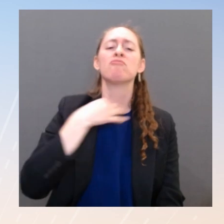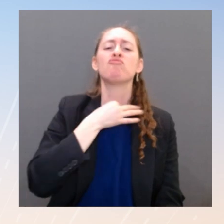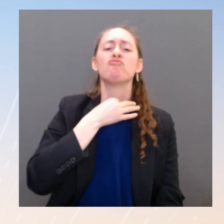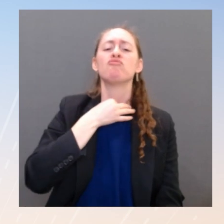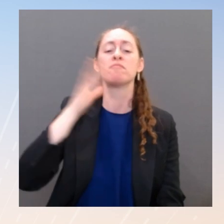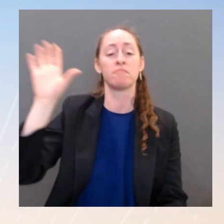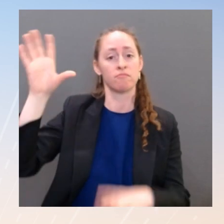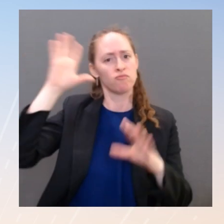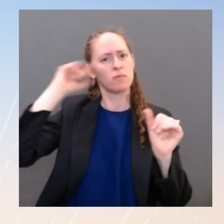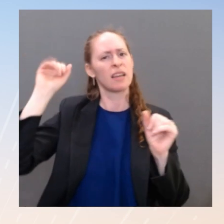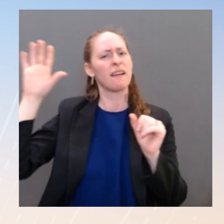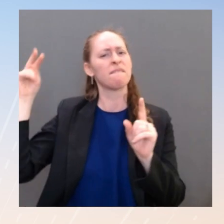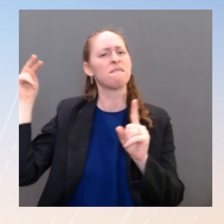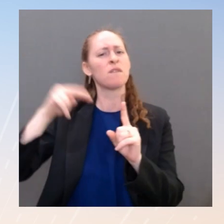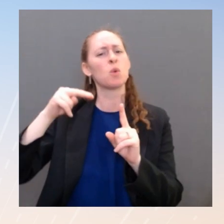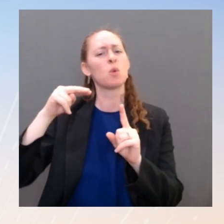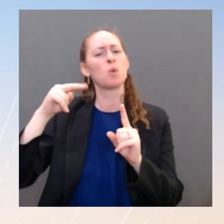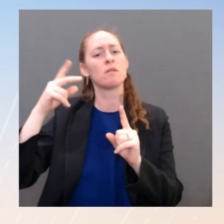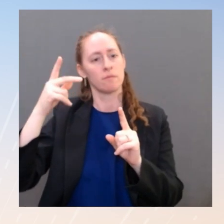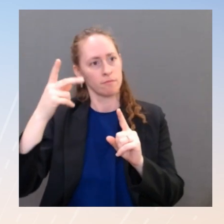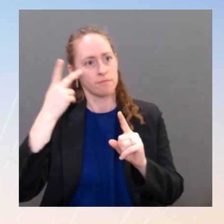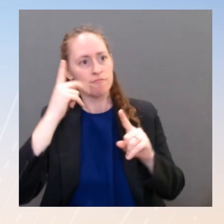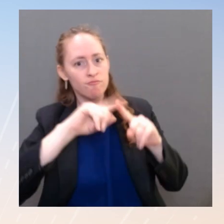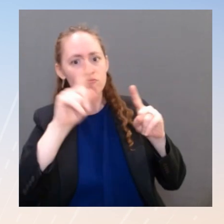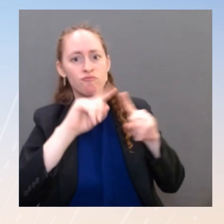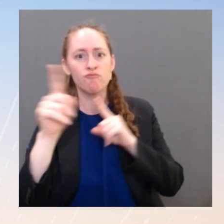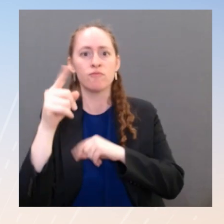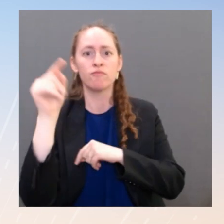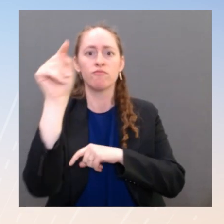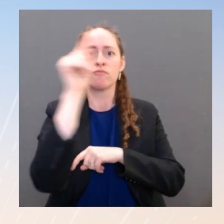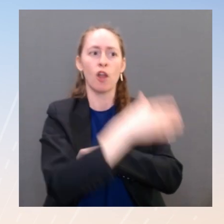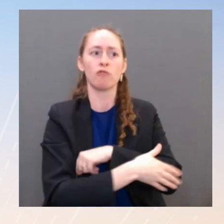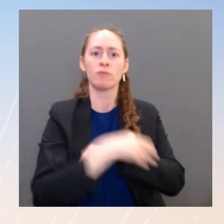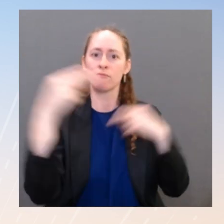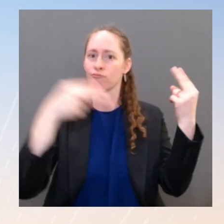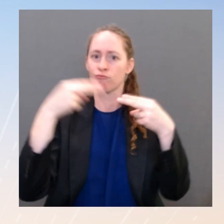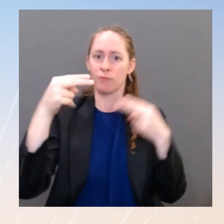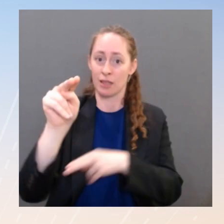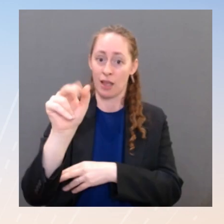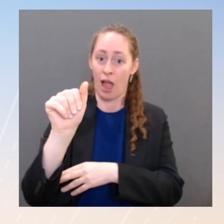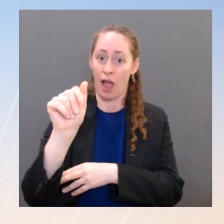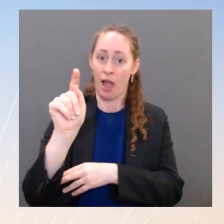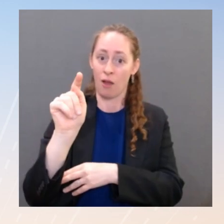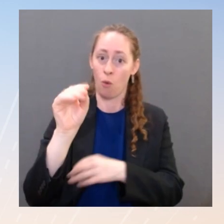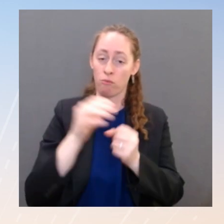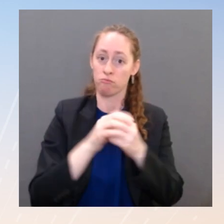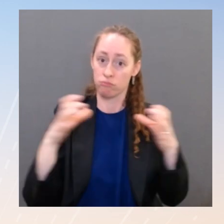about whether that's something that would be an effective step to address the security challenges that are posed by Russia